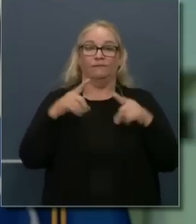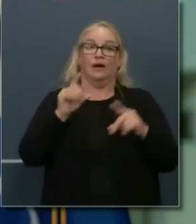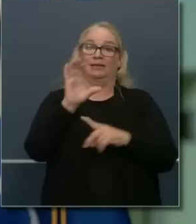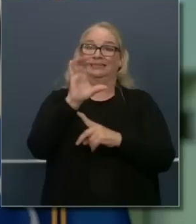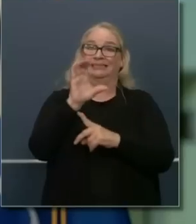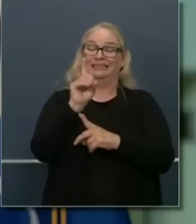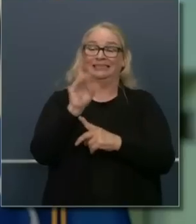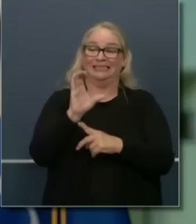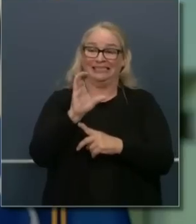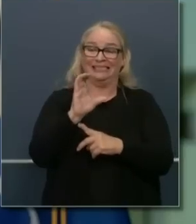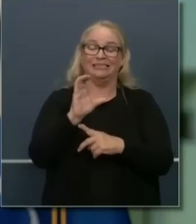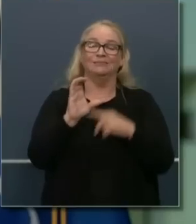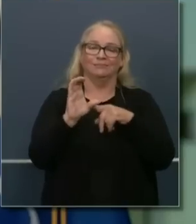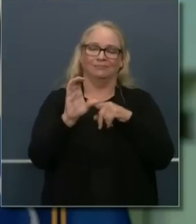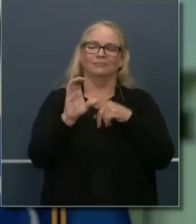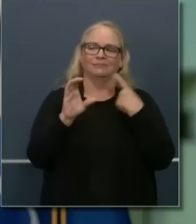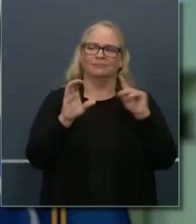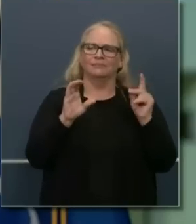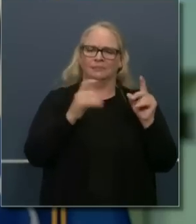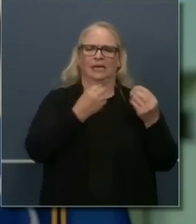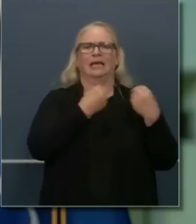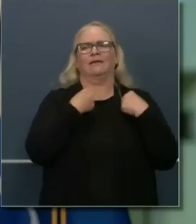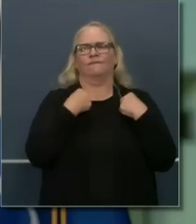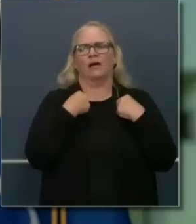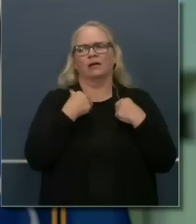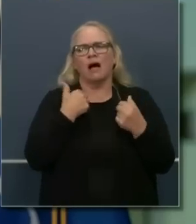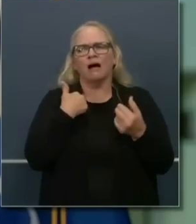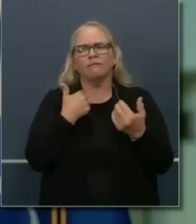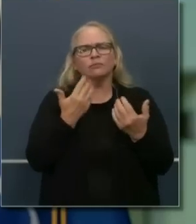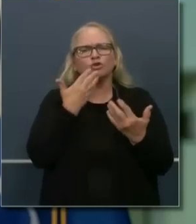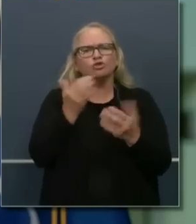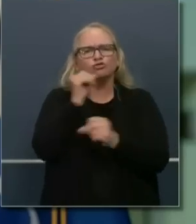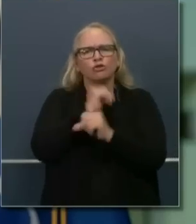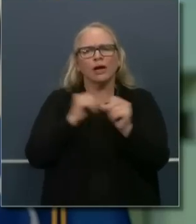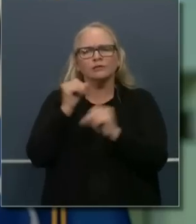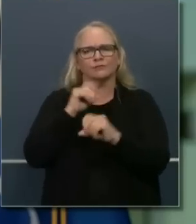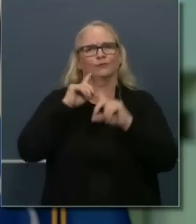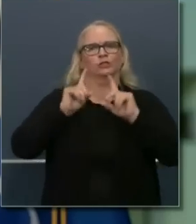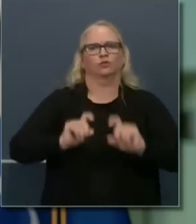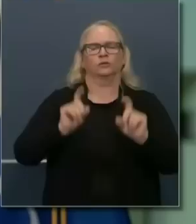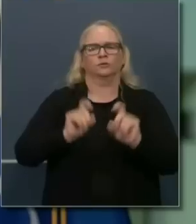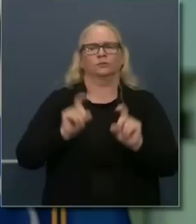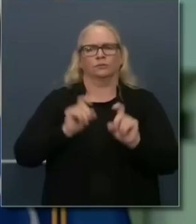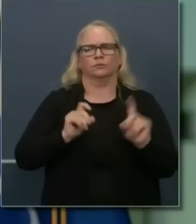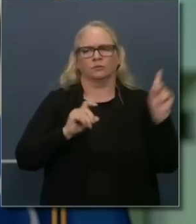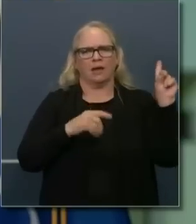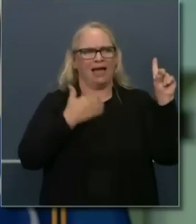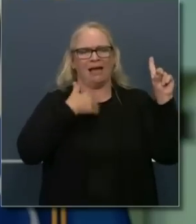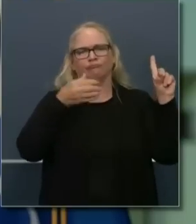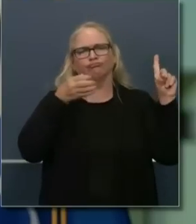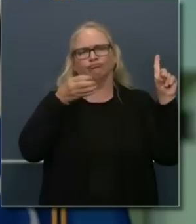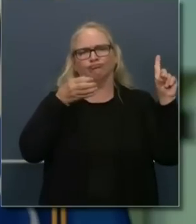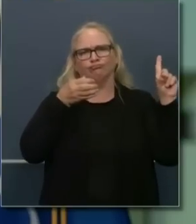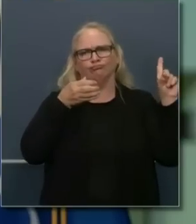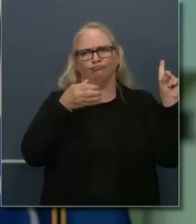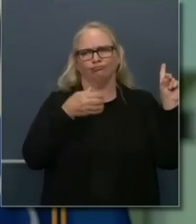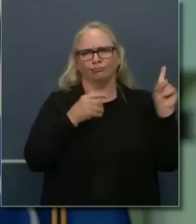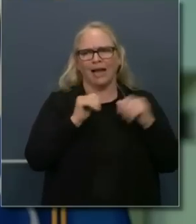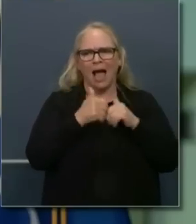AND THE LIKE. I SHOULD NOTE THE CDC FINALLY CAME THROUGH WITH THE TESTING, THE PULLED TESTING STRATEGY